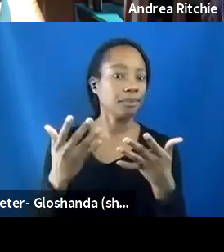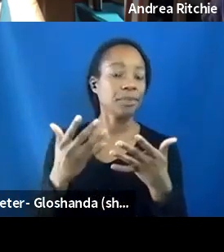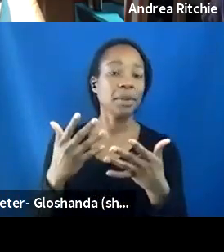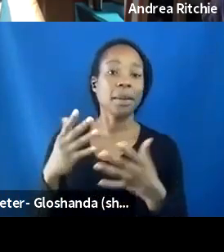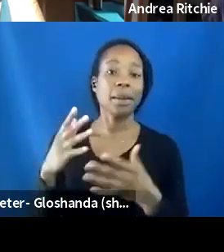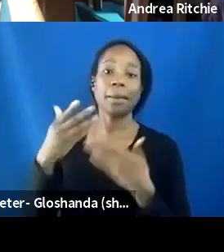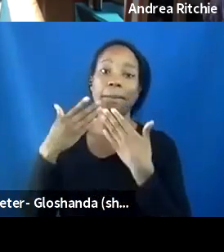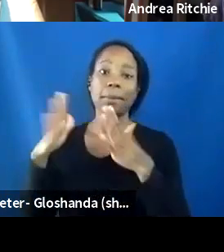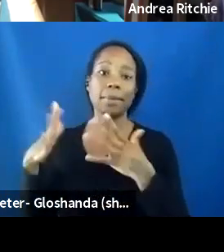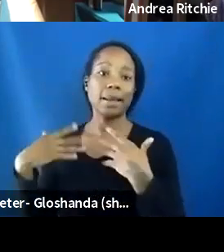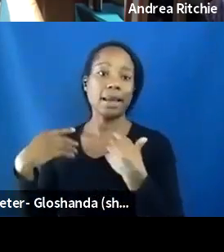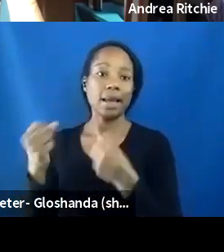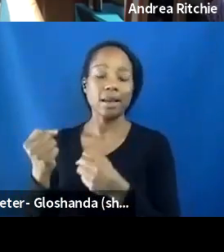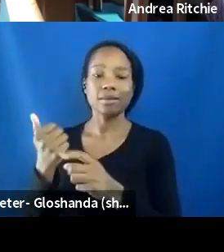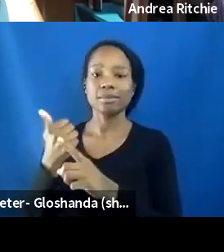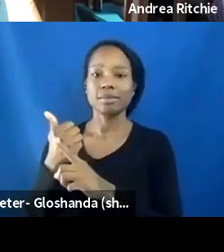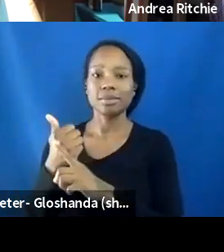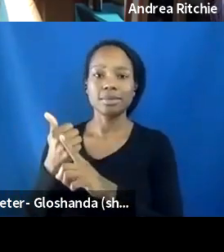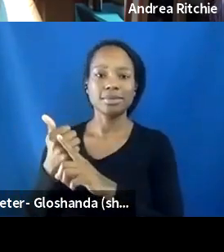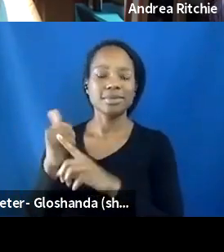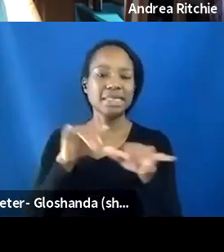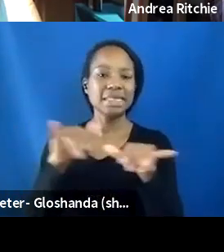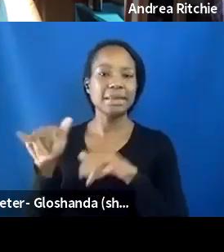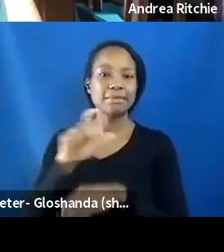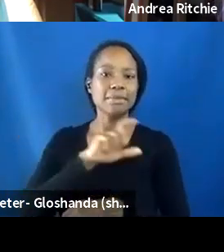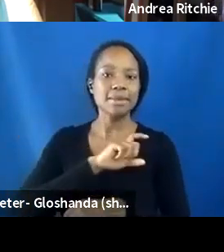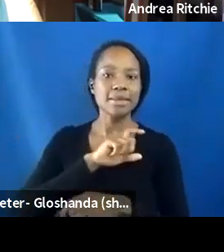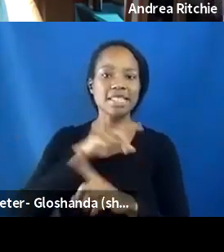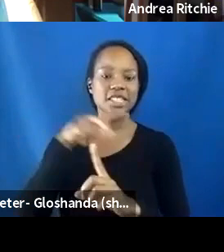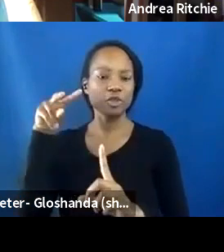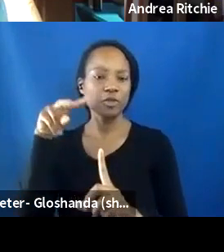against Black and brown bodies and queer and trans bodies.